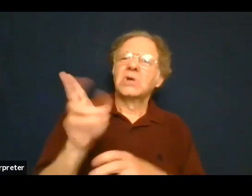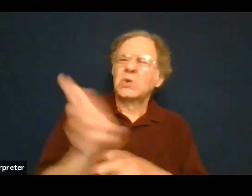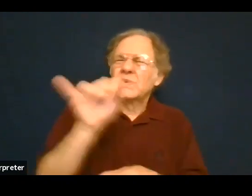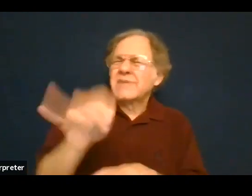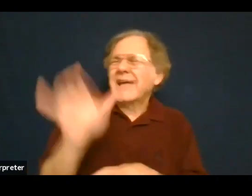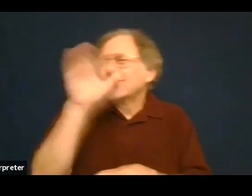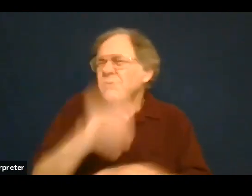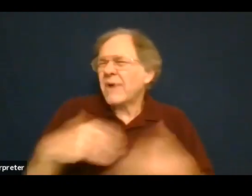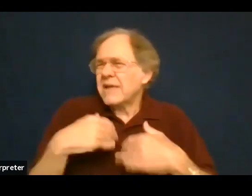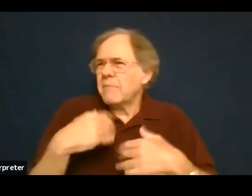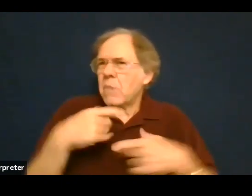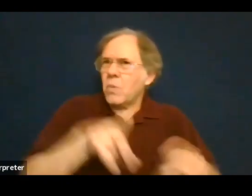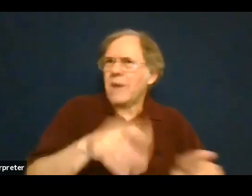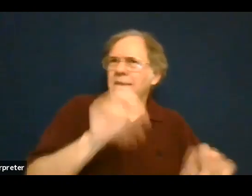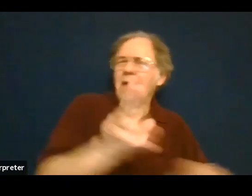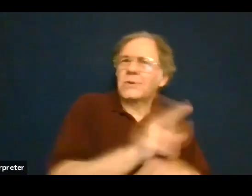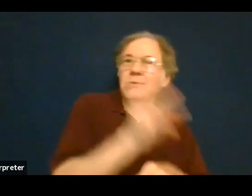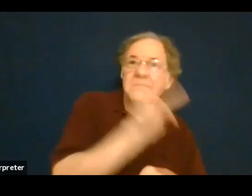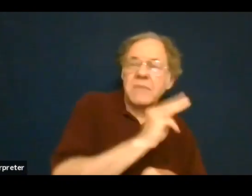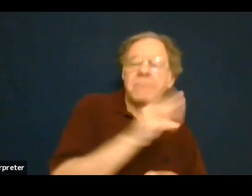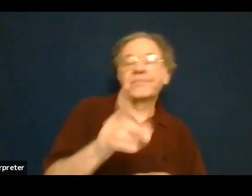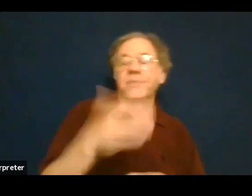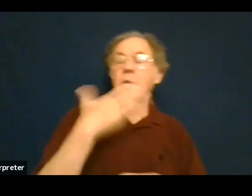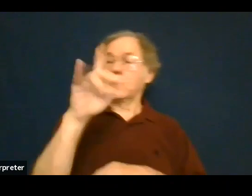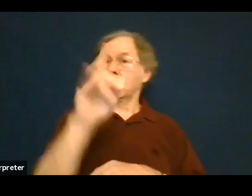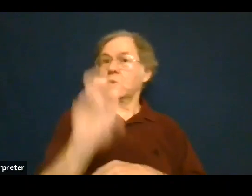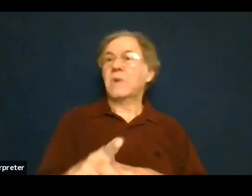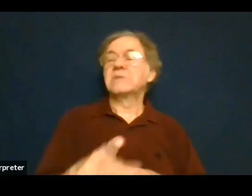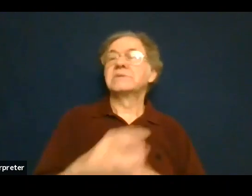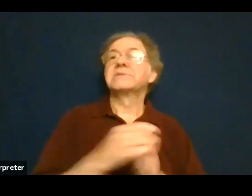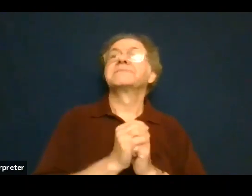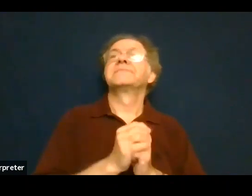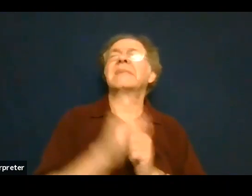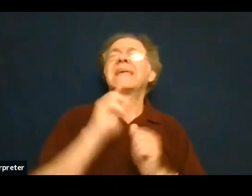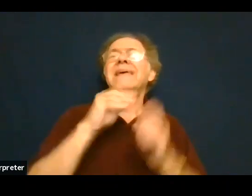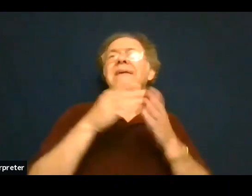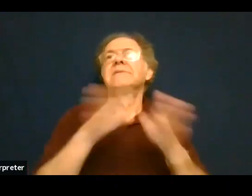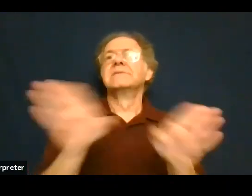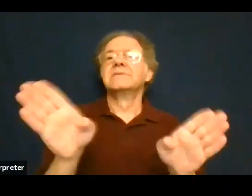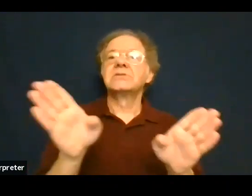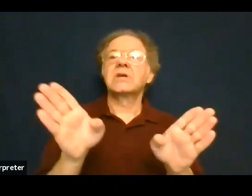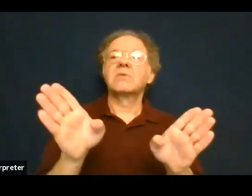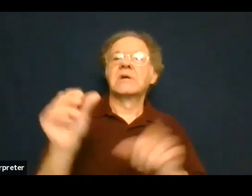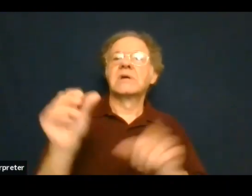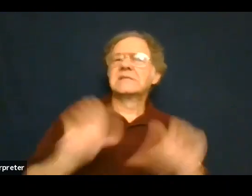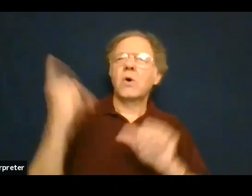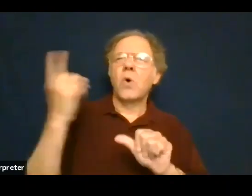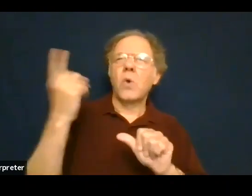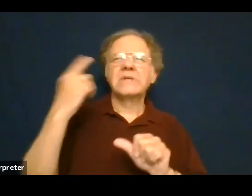Yeah, I think this is a great question. And, in general, scientists always think about what we're trying to-- what